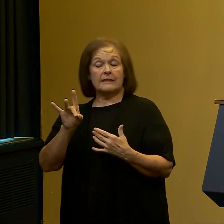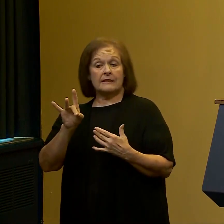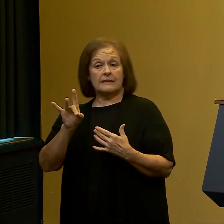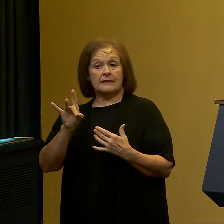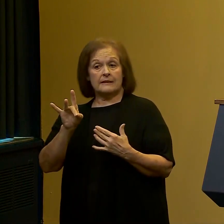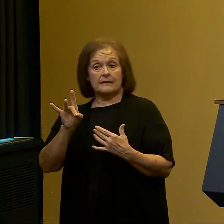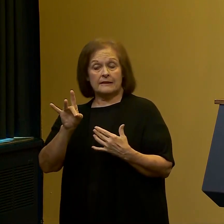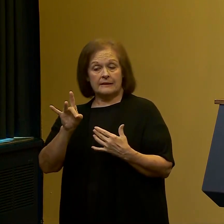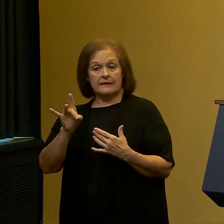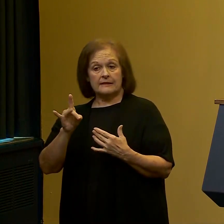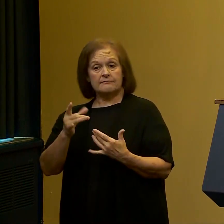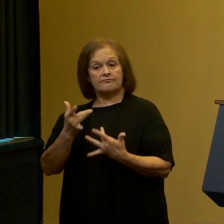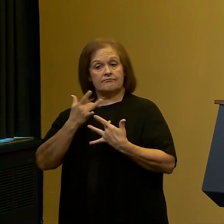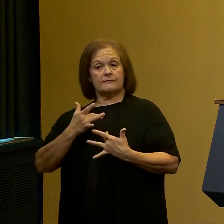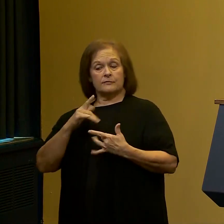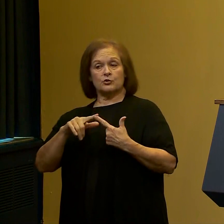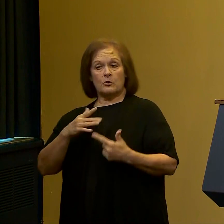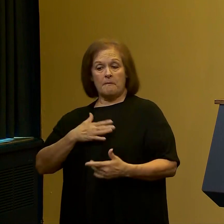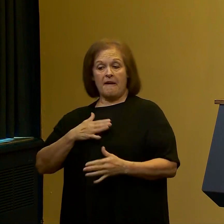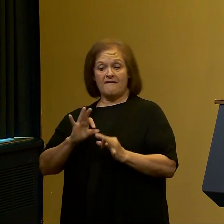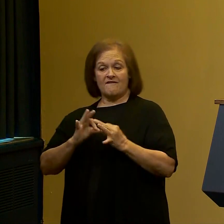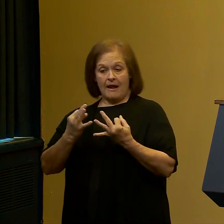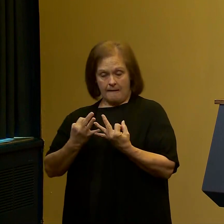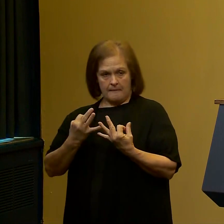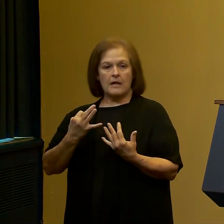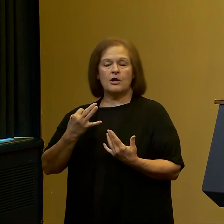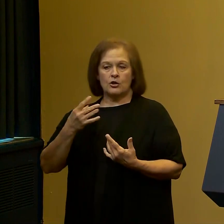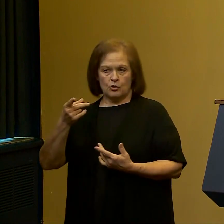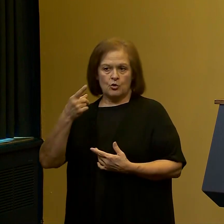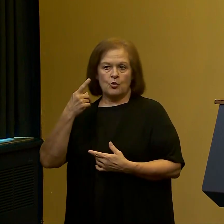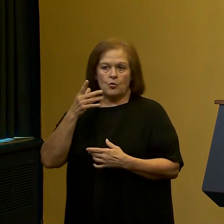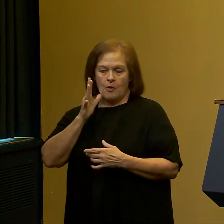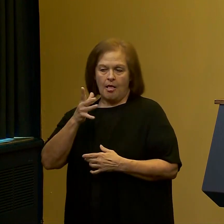to me and my family, you will hear from us directly as well.